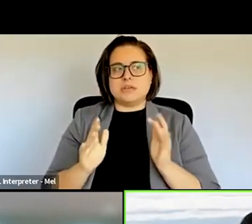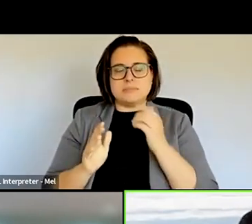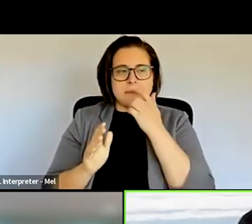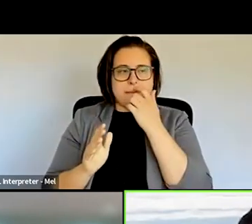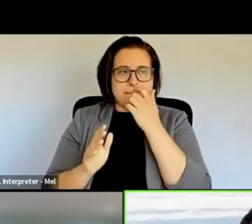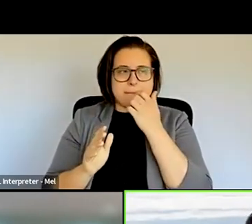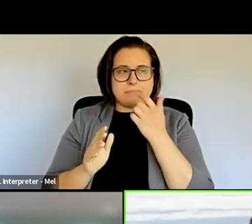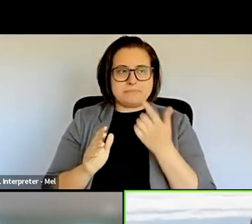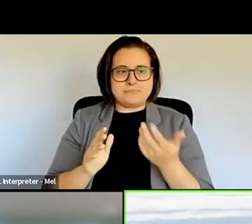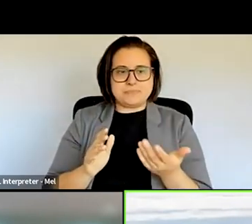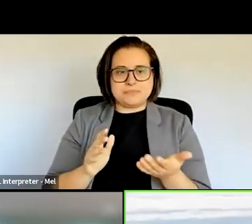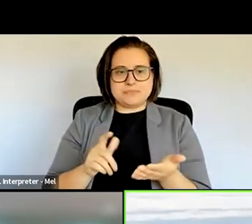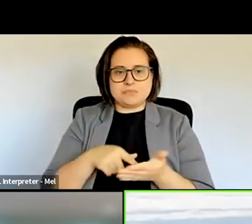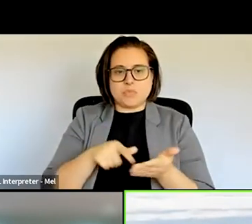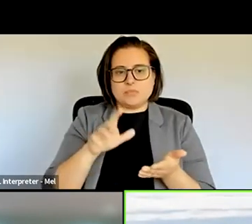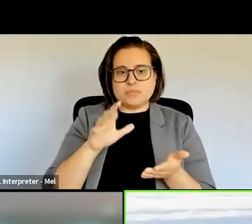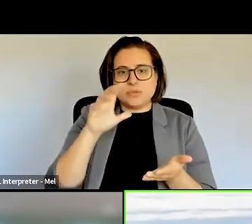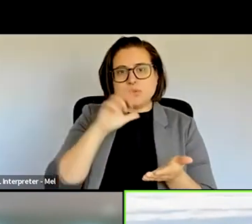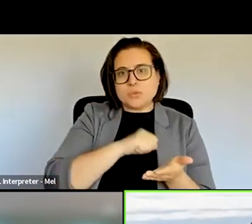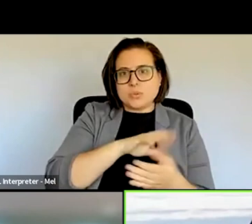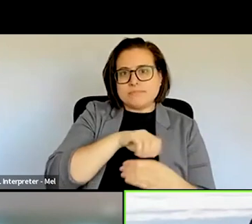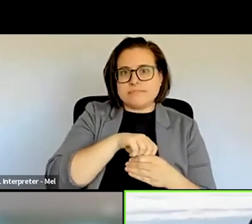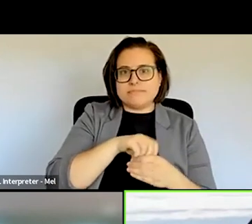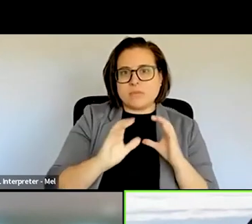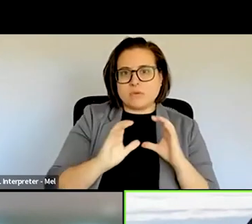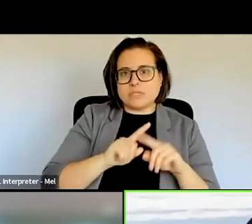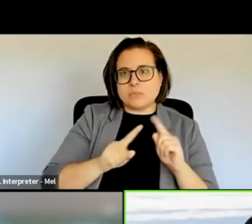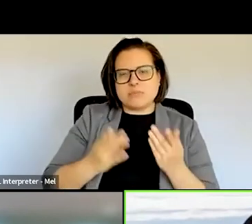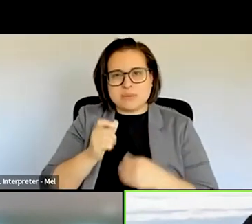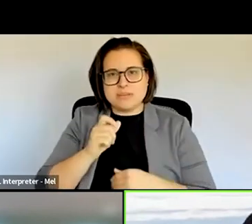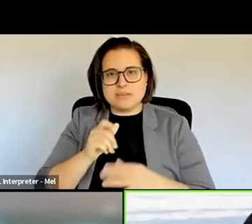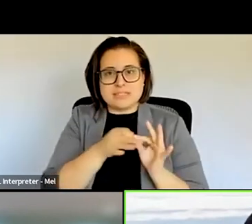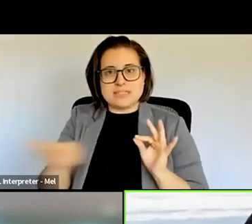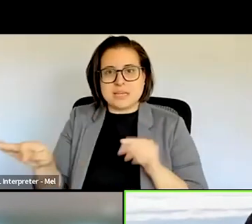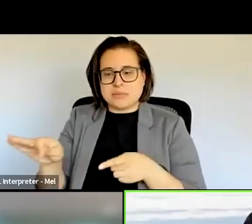conversation but it may not be truthful. It may not be appropriate for the